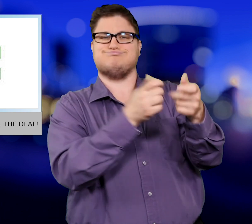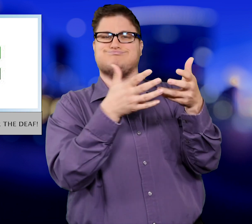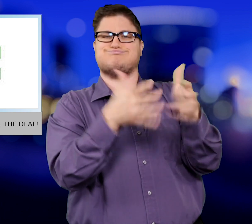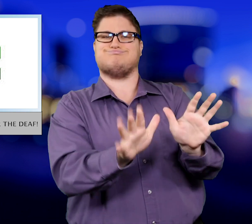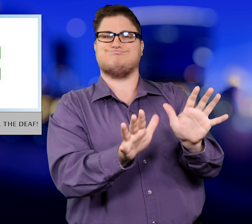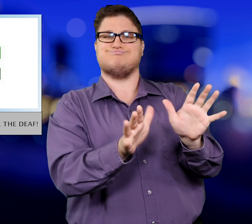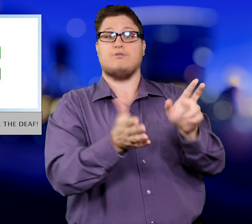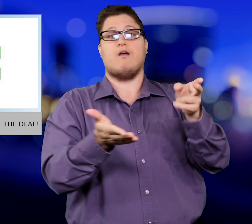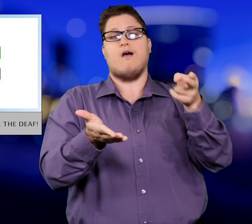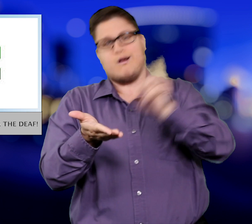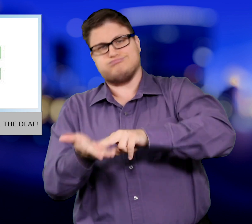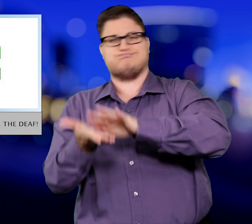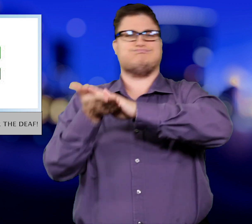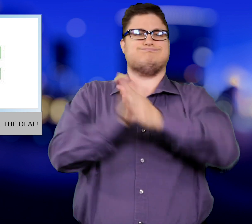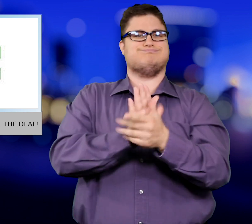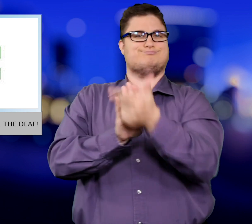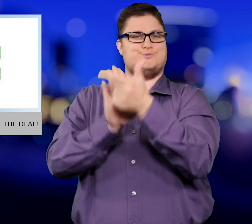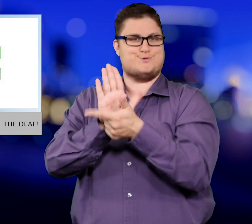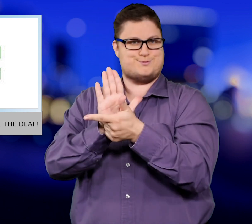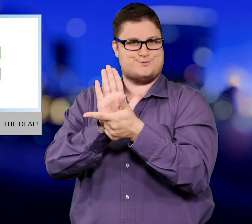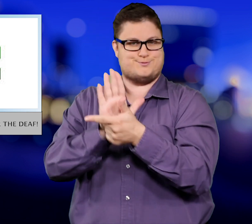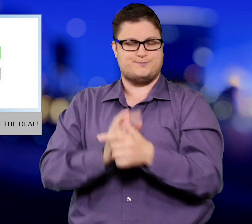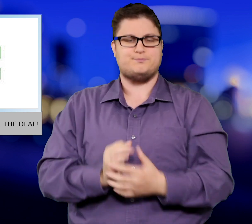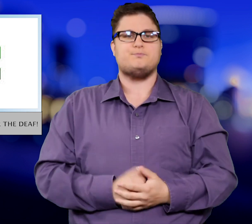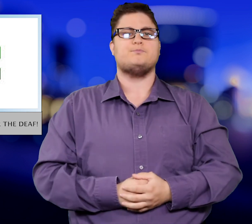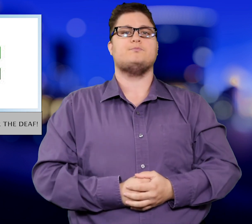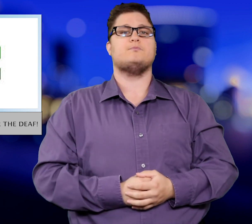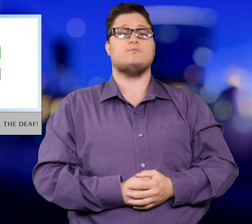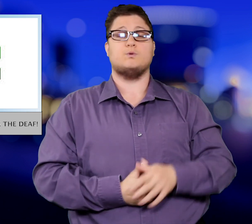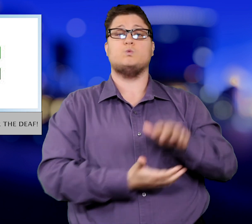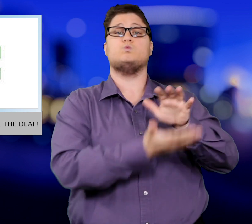Texas legislature and has been signed into law.